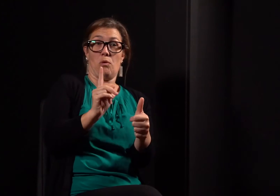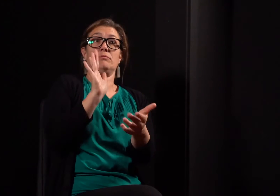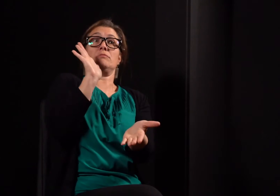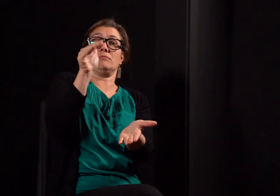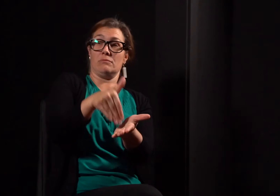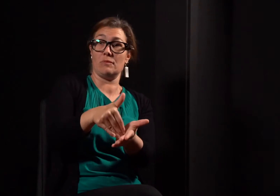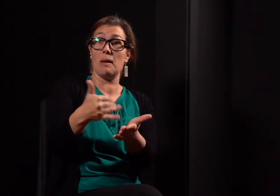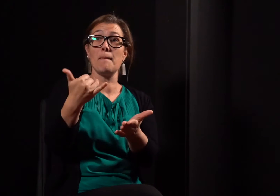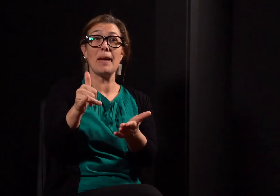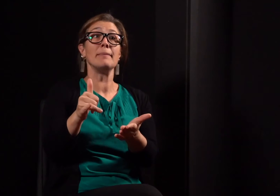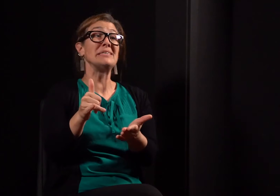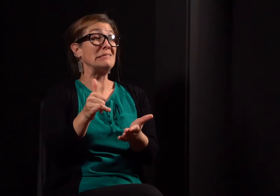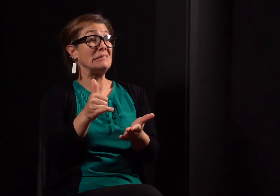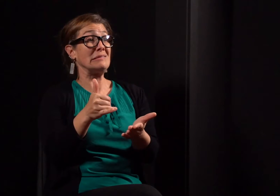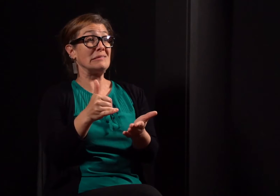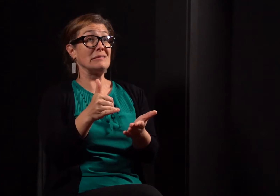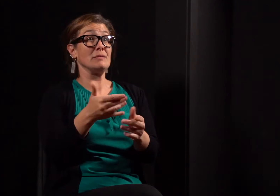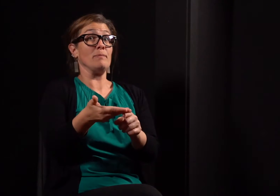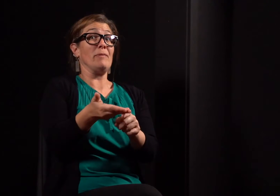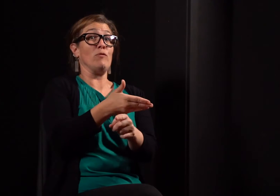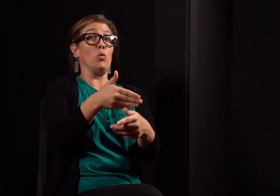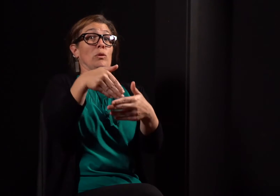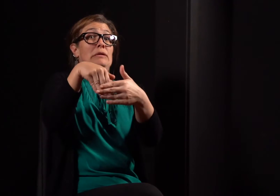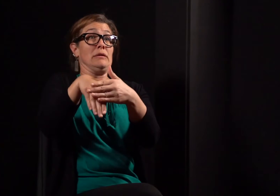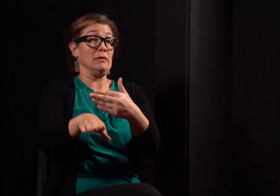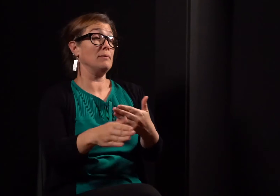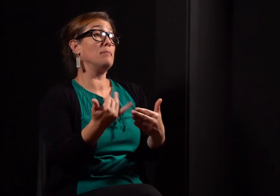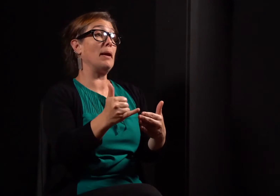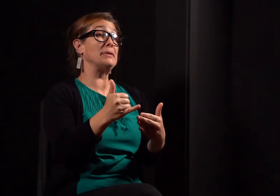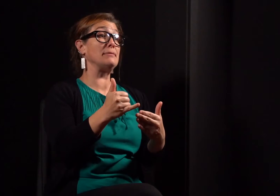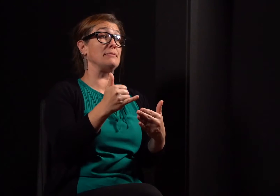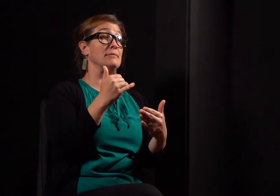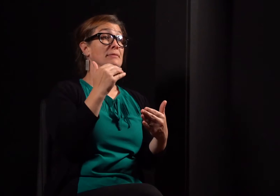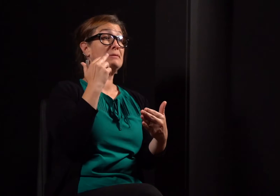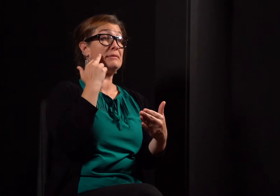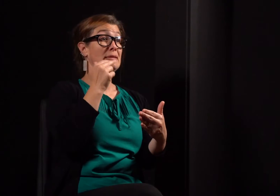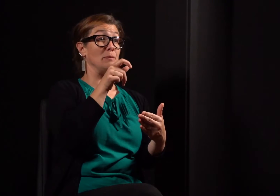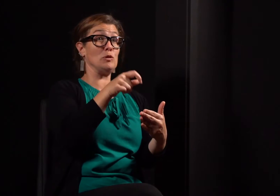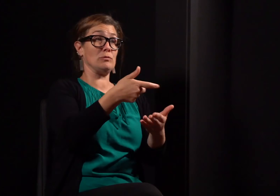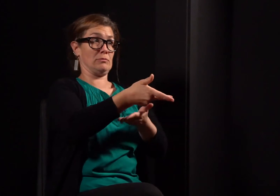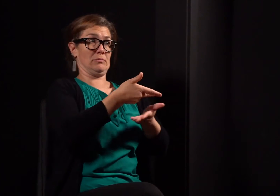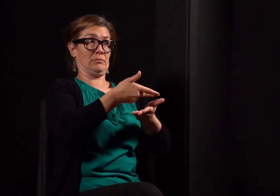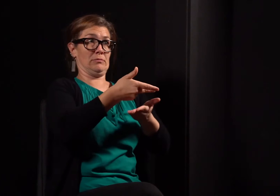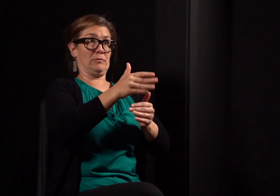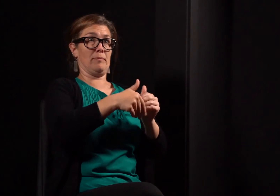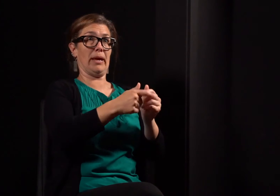It might be relevant before we start interpreting if the deaf person tells me who's who